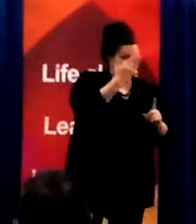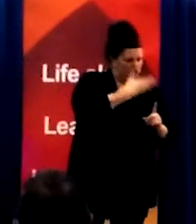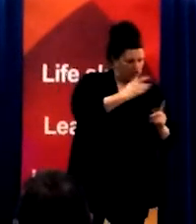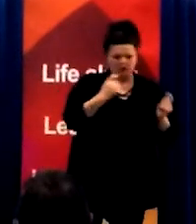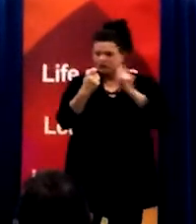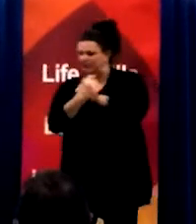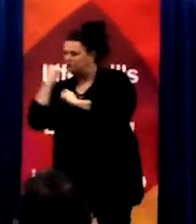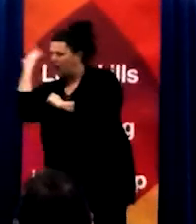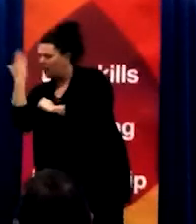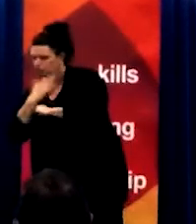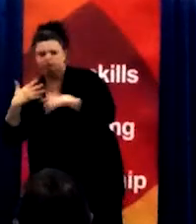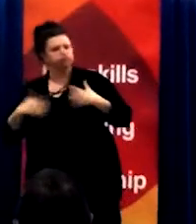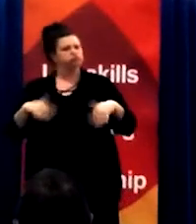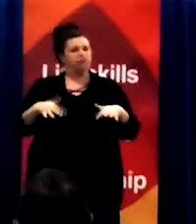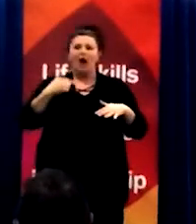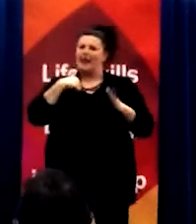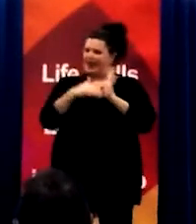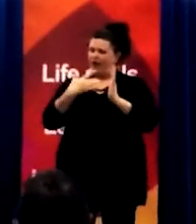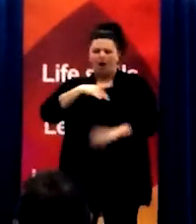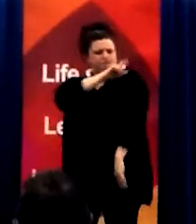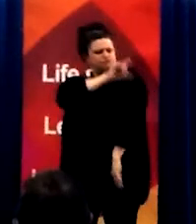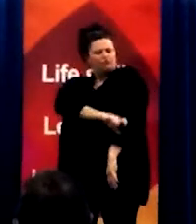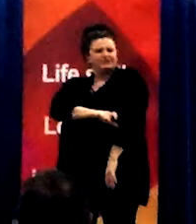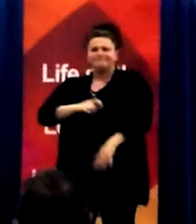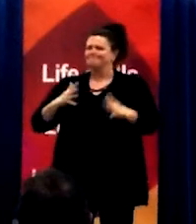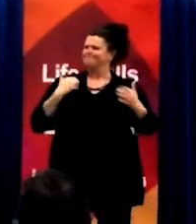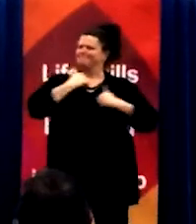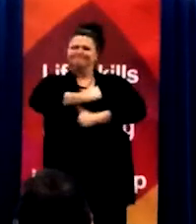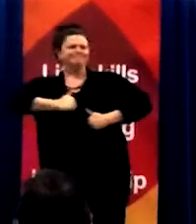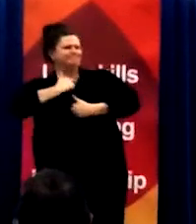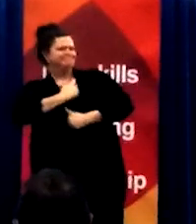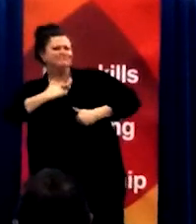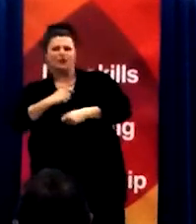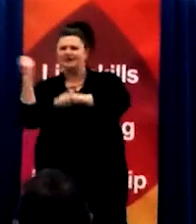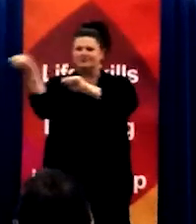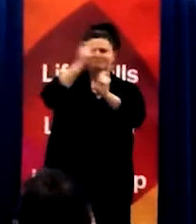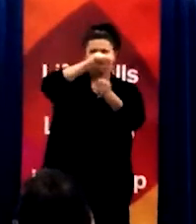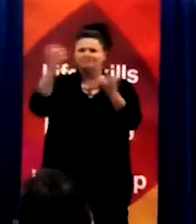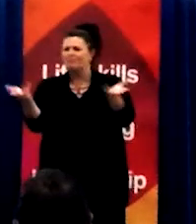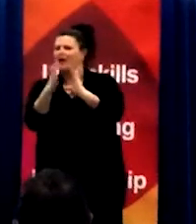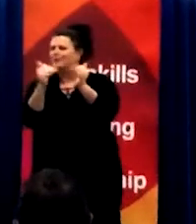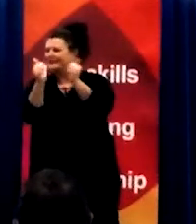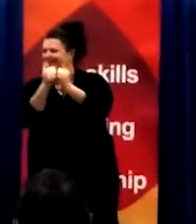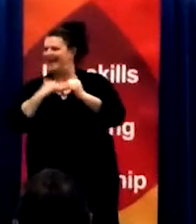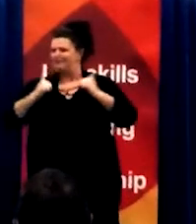I am now a confident kid, very outgoing, and I enjoy playing lacrosse on the weekends and training twice a week.